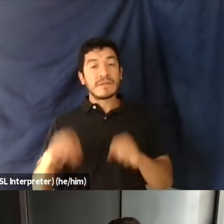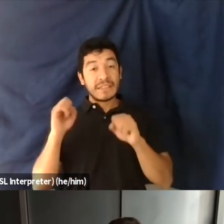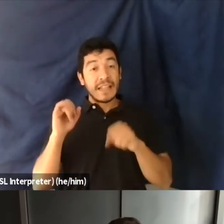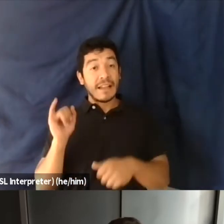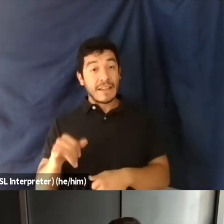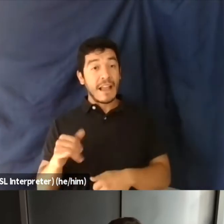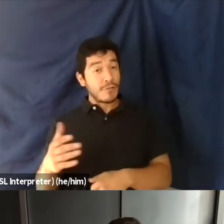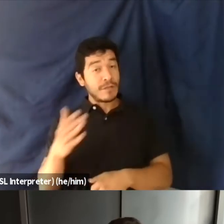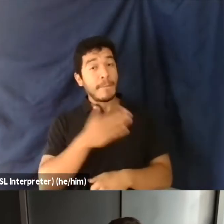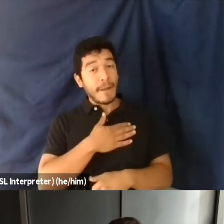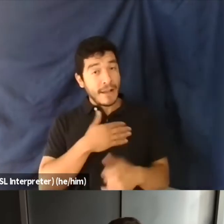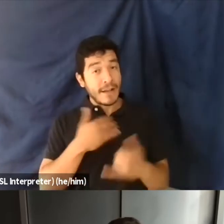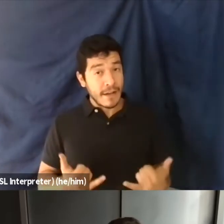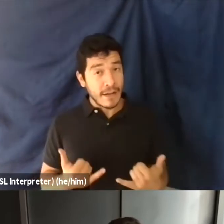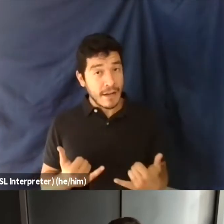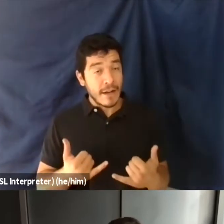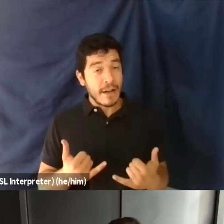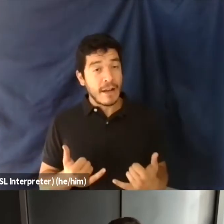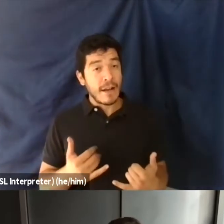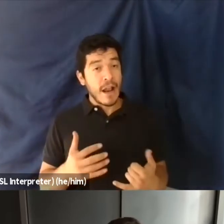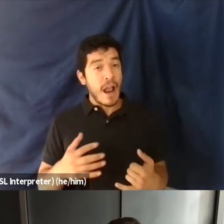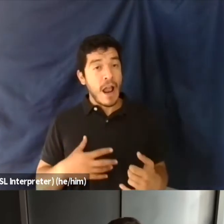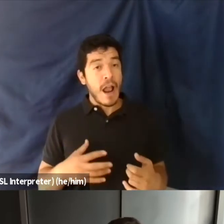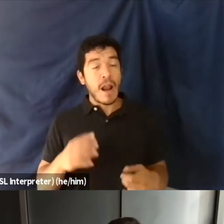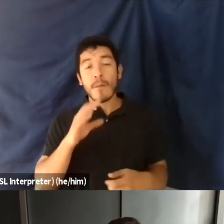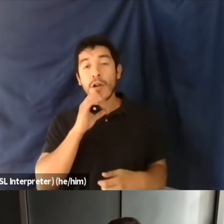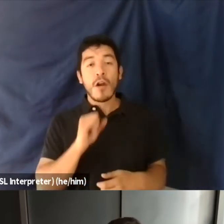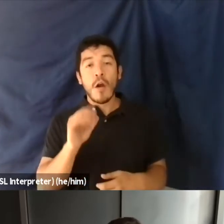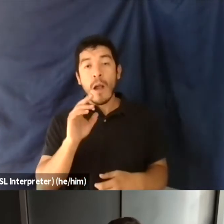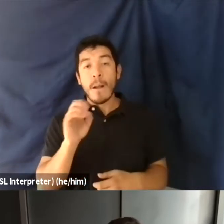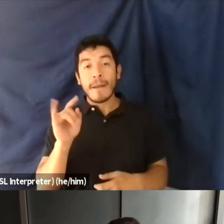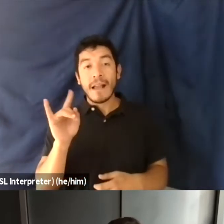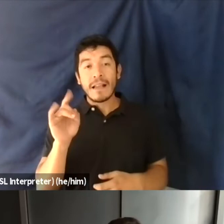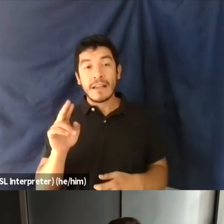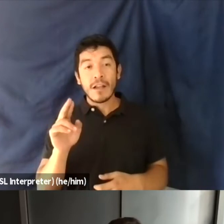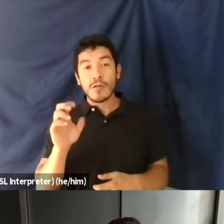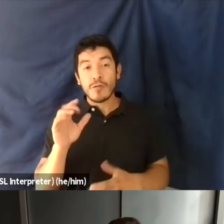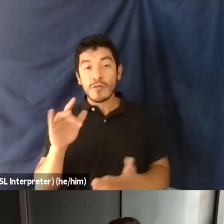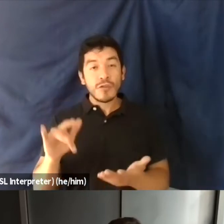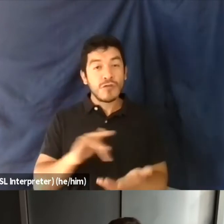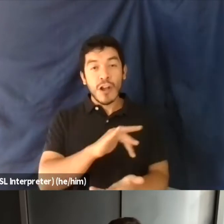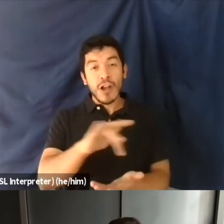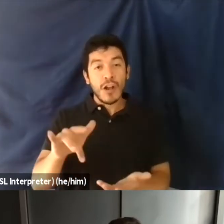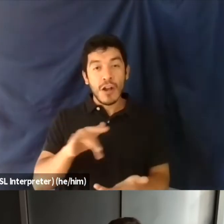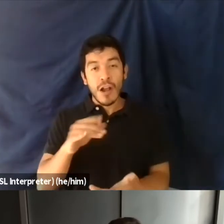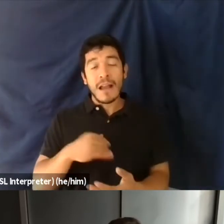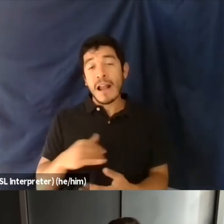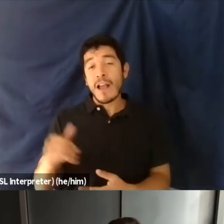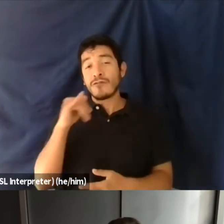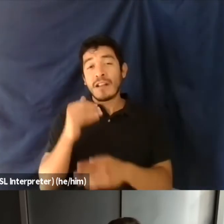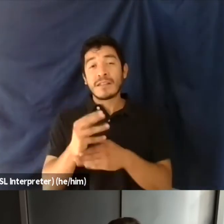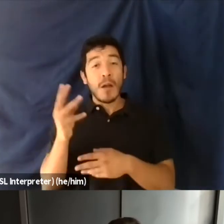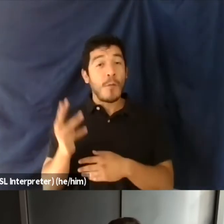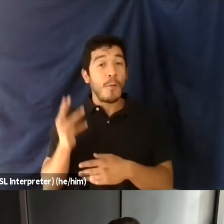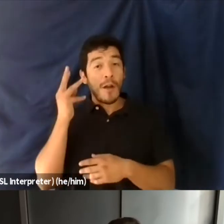And I put on an old Bett Midler record followed by some older Rita Franklin, and I drank some wine and I cried my eyes out for whatever